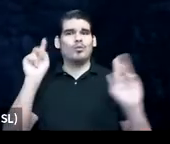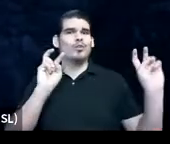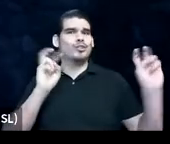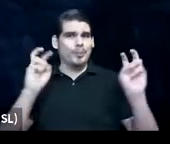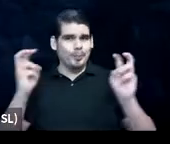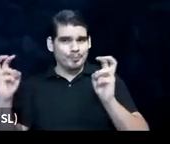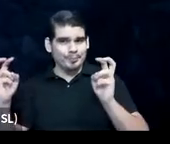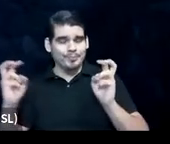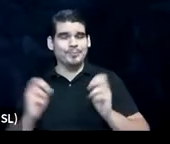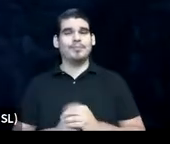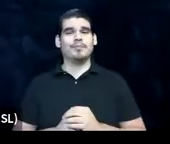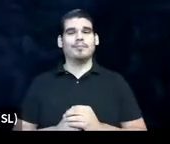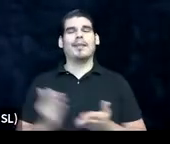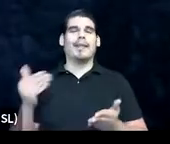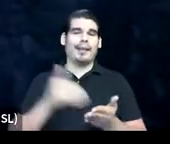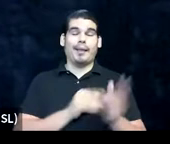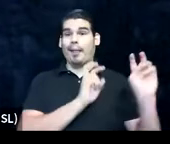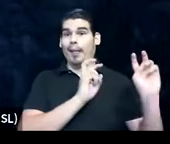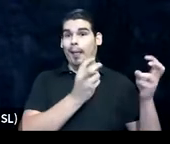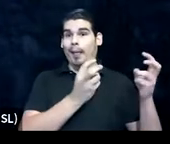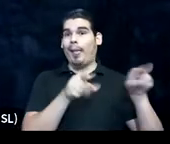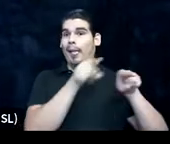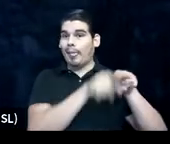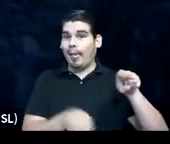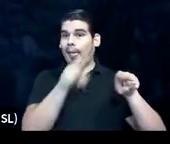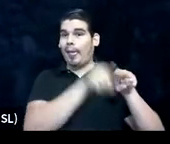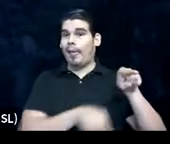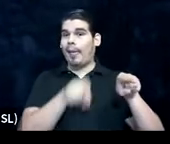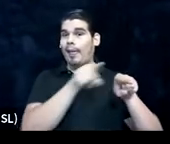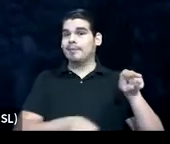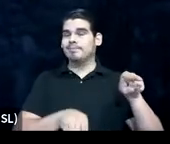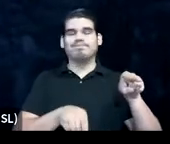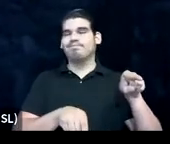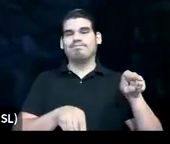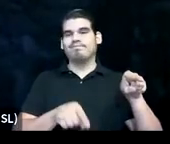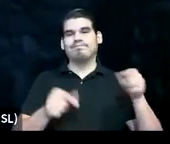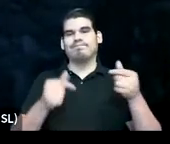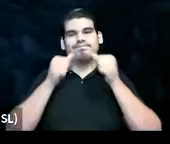that it's widespread across, not just your campus but multiple campuses um and